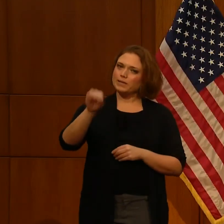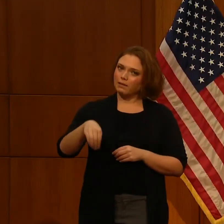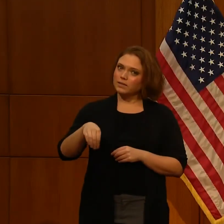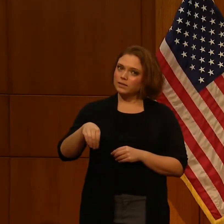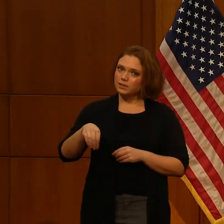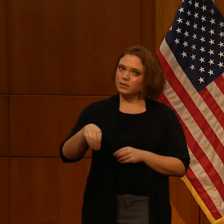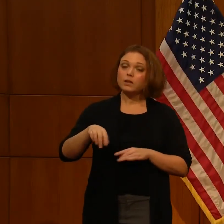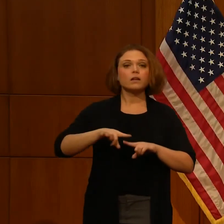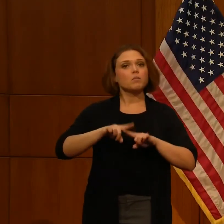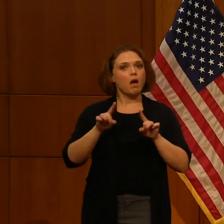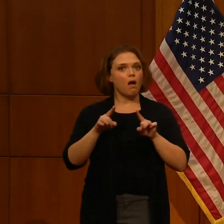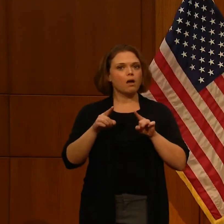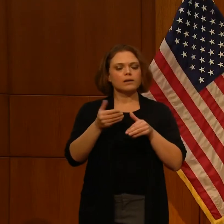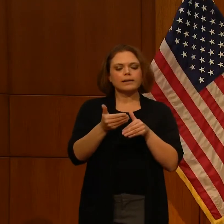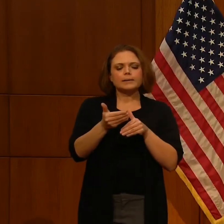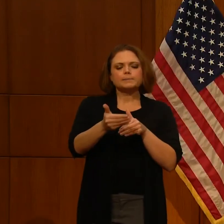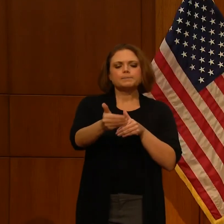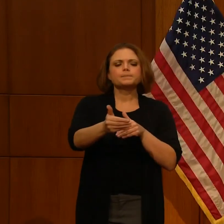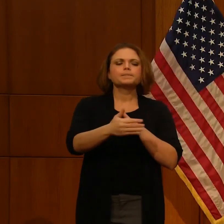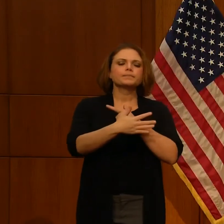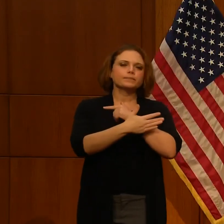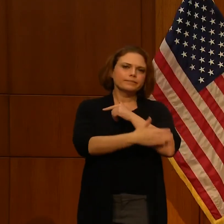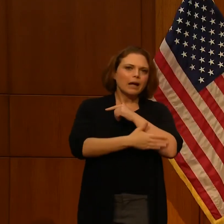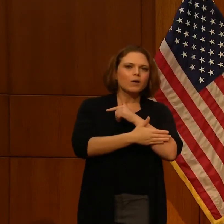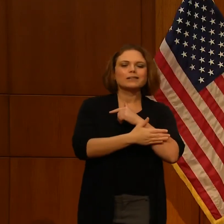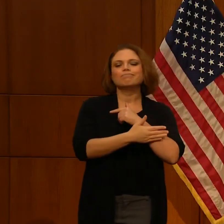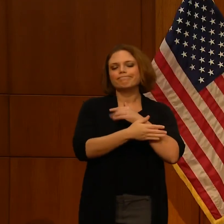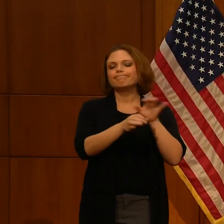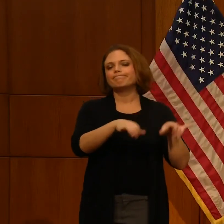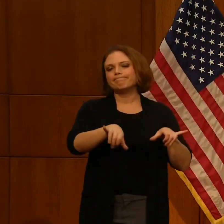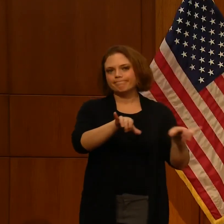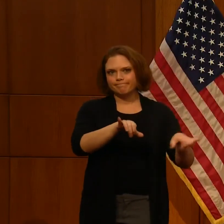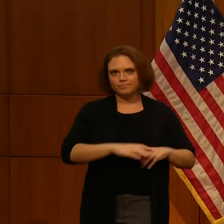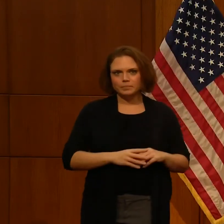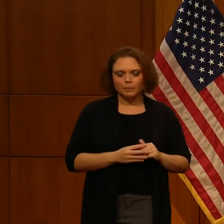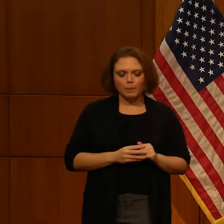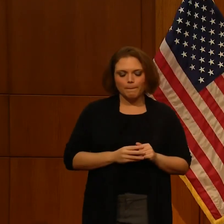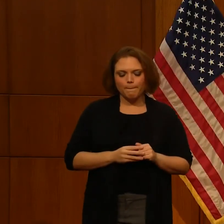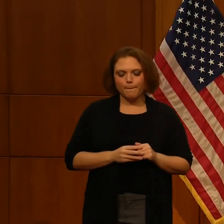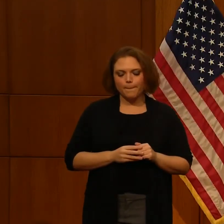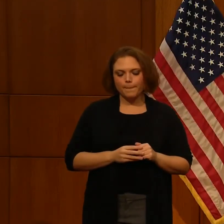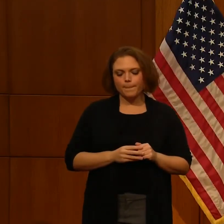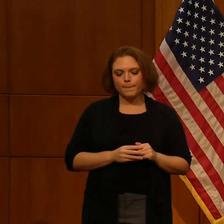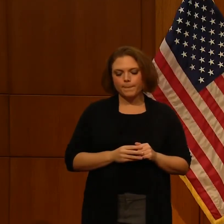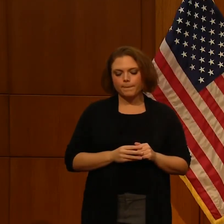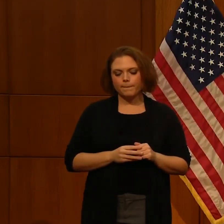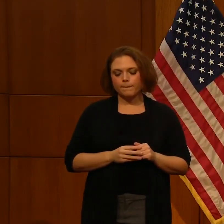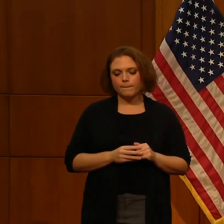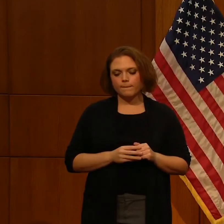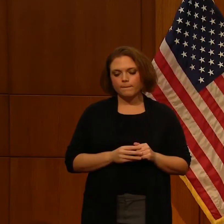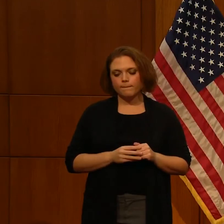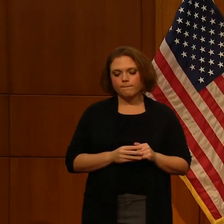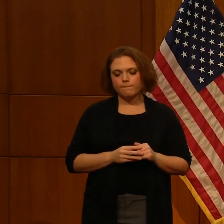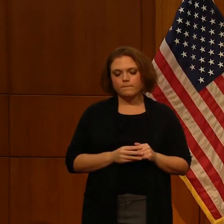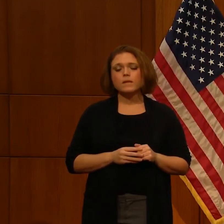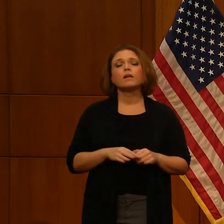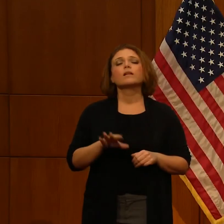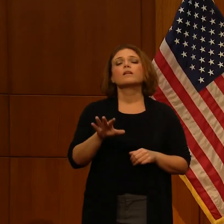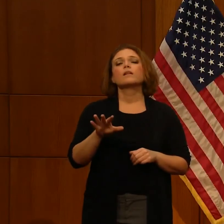THOSE ARE PARTICULARLY LOW. BUT THEIR NEIGHBORING COUNTIES